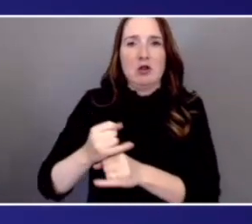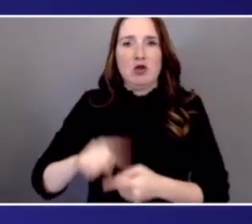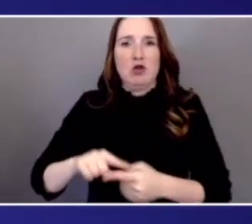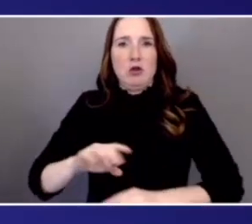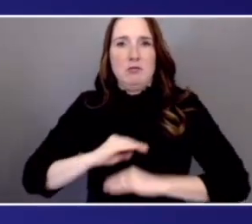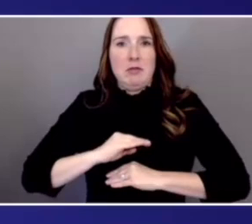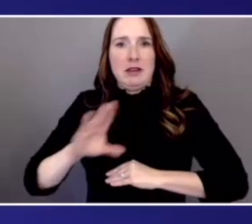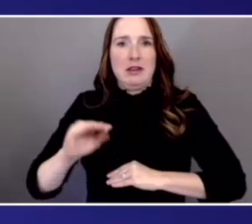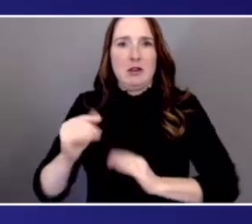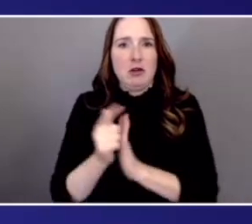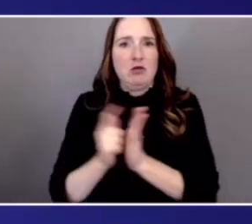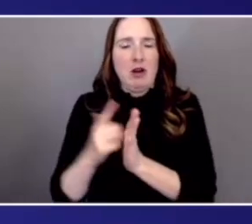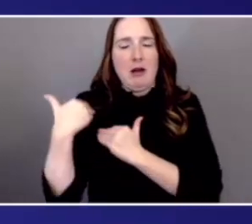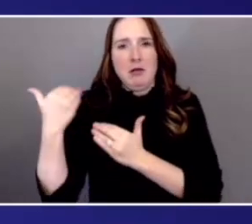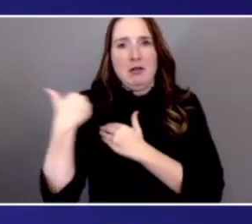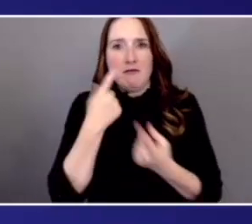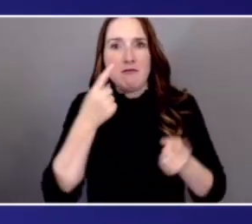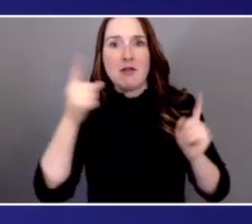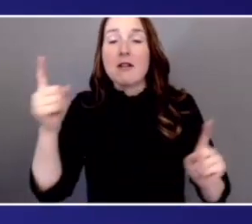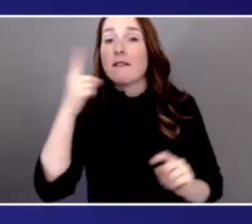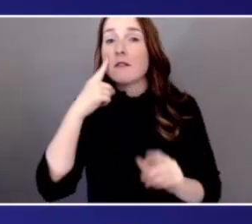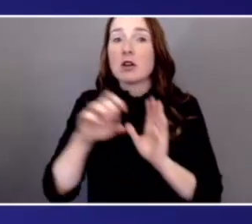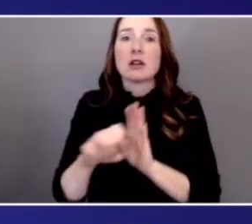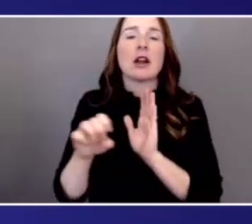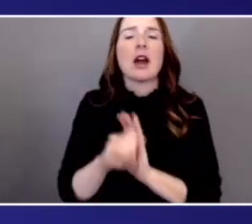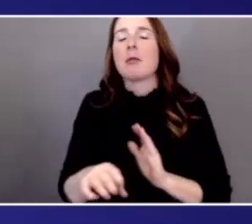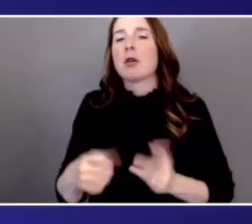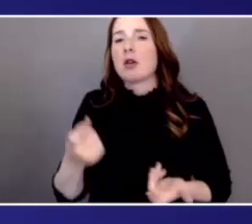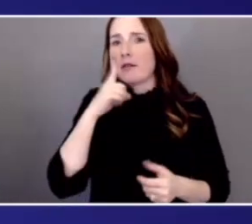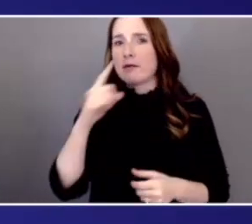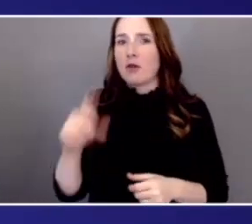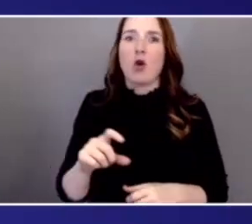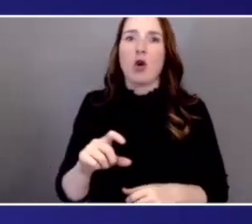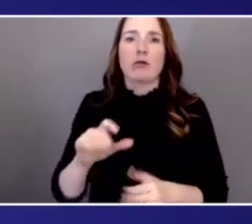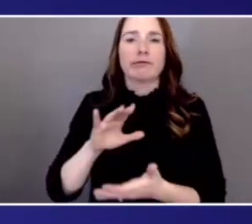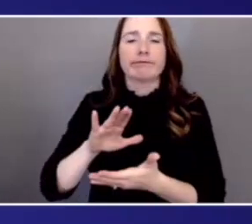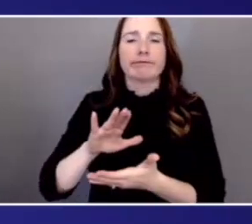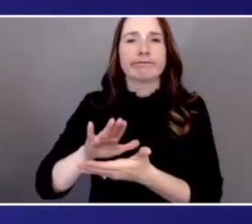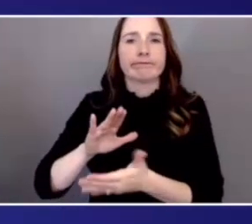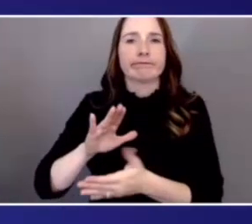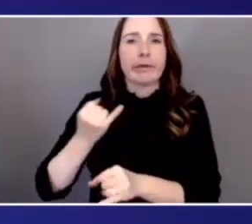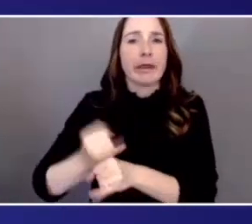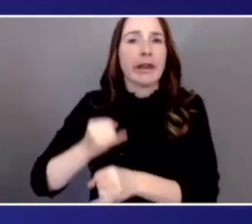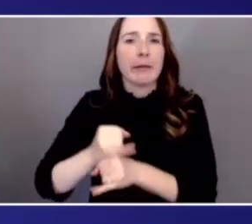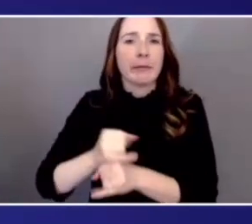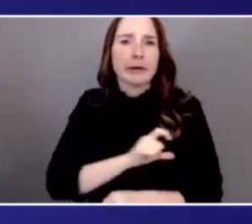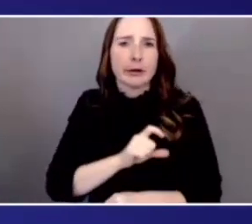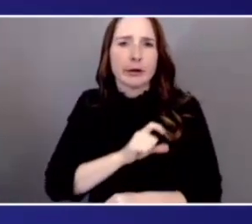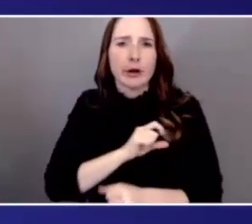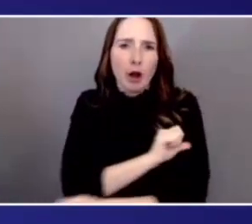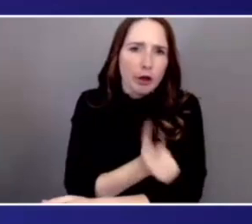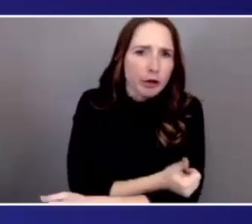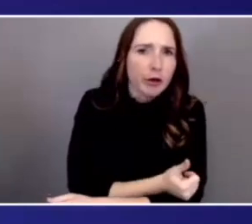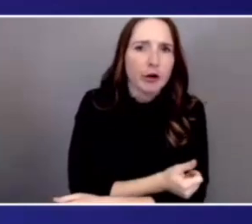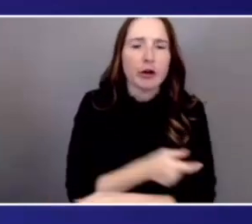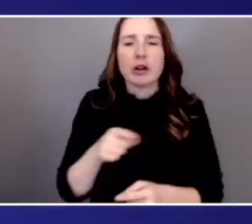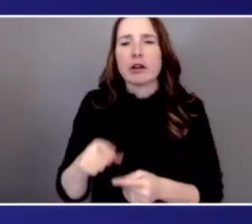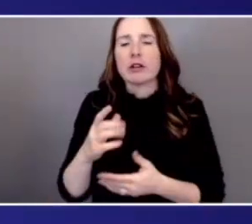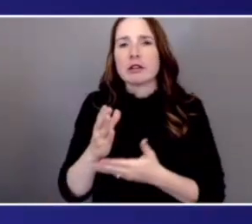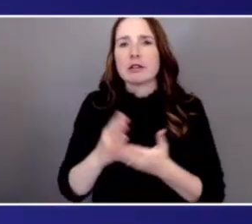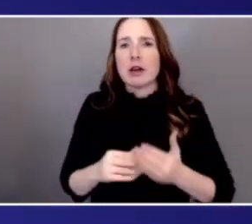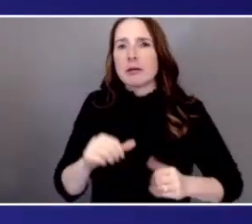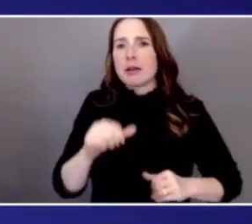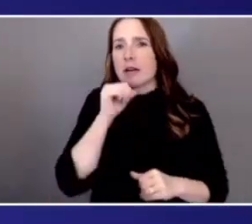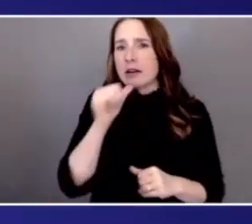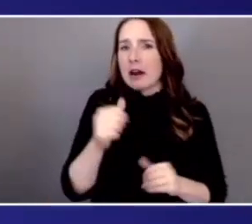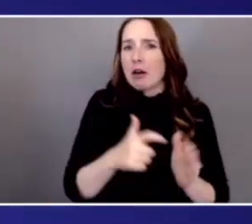For instance, they defined key terms like campus security authority. Interpretations that are not arbitrary but necessary to implement the statutes broad mandates.